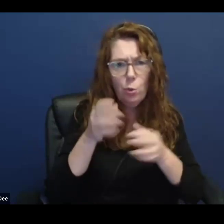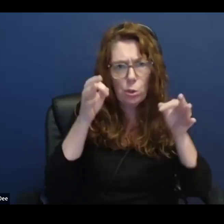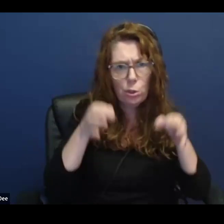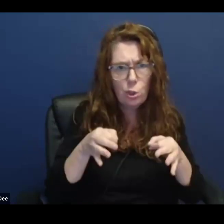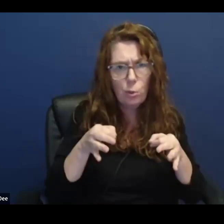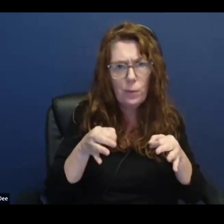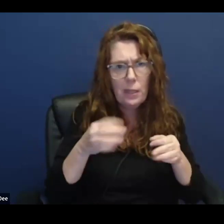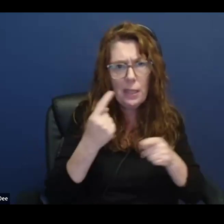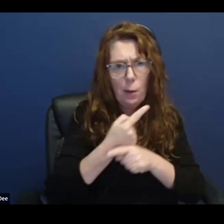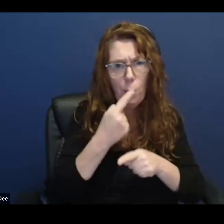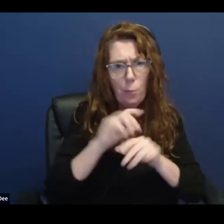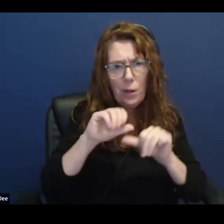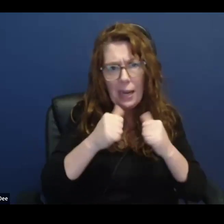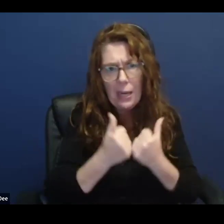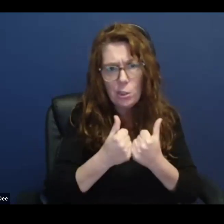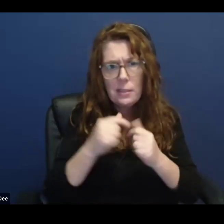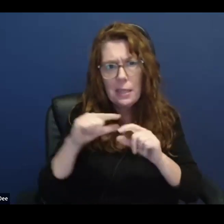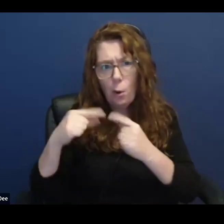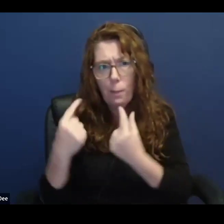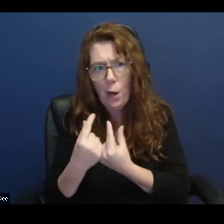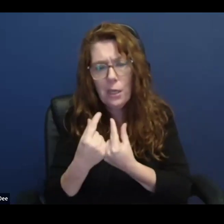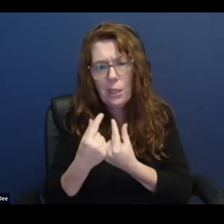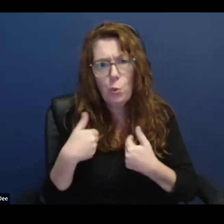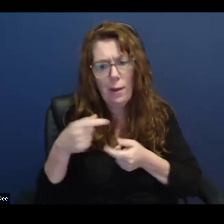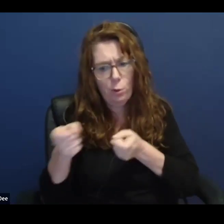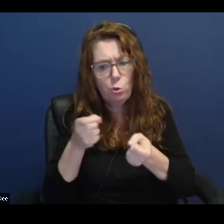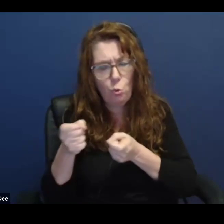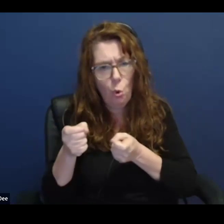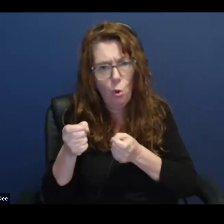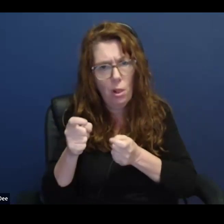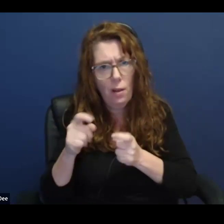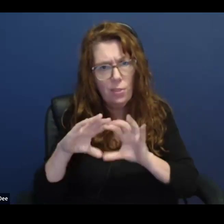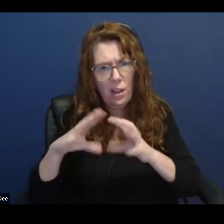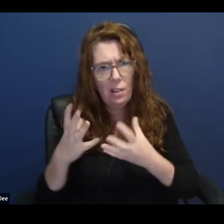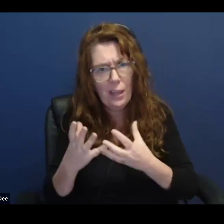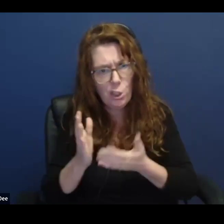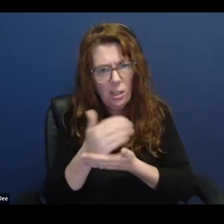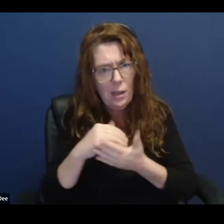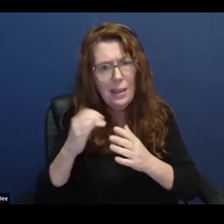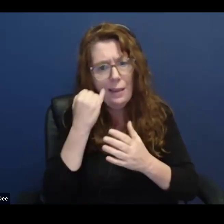the appropriate agency or party to be in control of collection if it was collected on land before